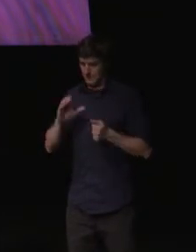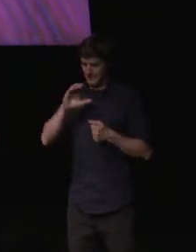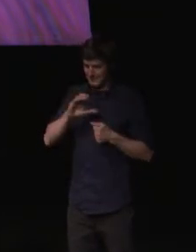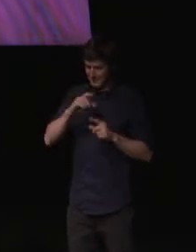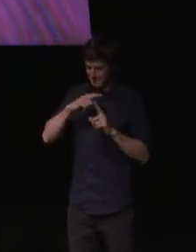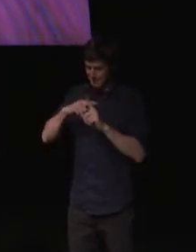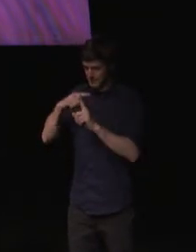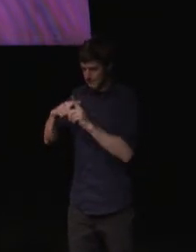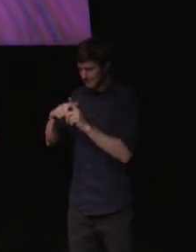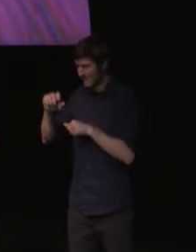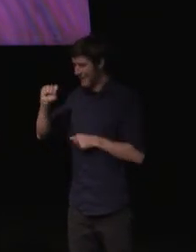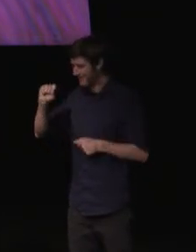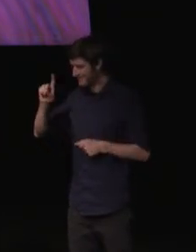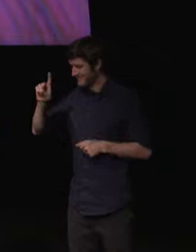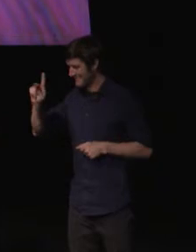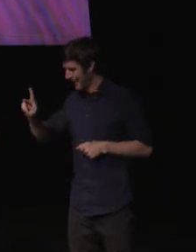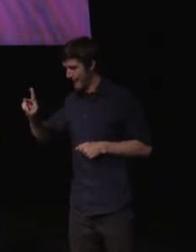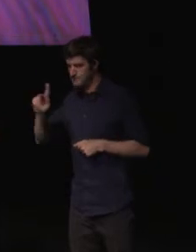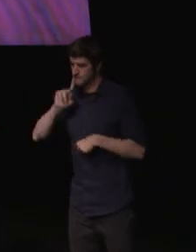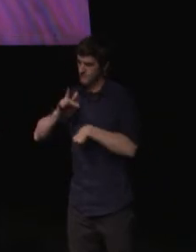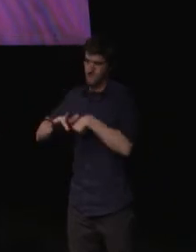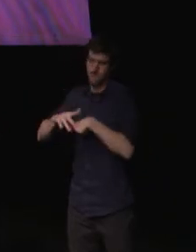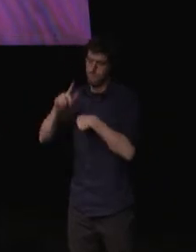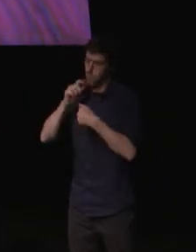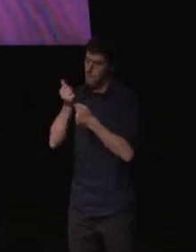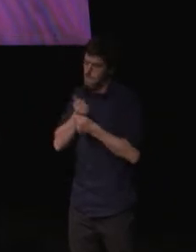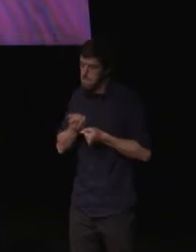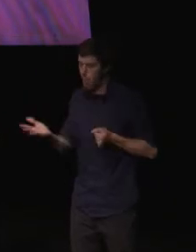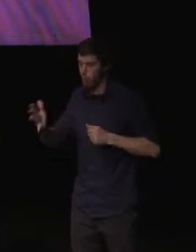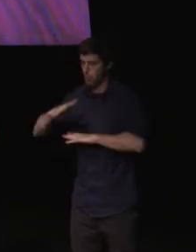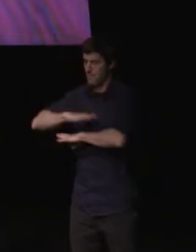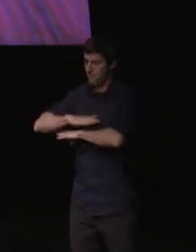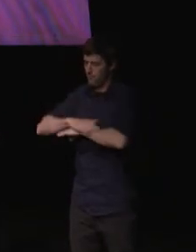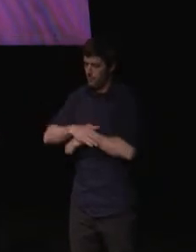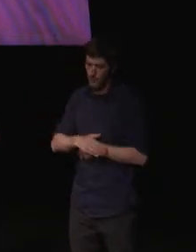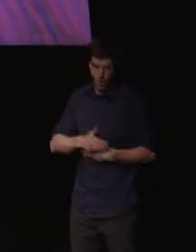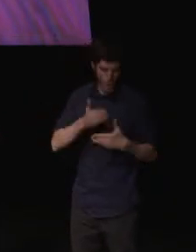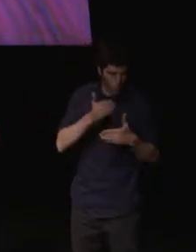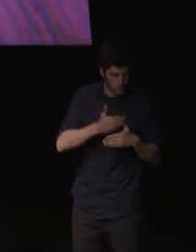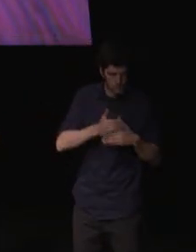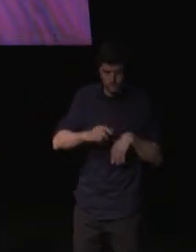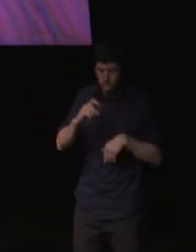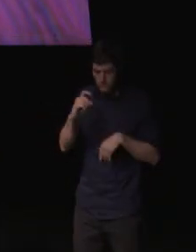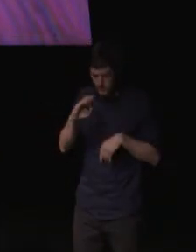that's available for a whole host of platforms. Windows, Xbox, iOS, Android, and Switch.